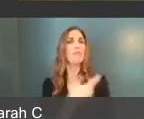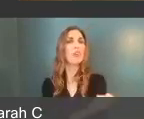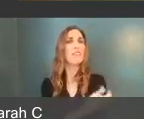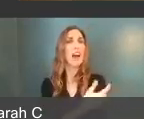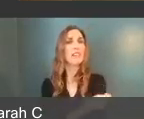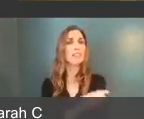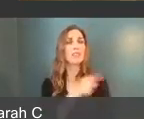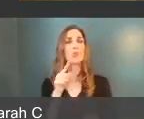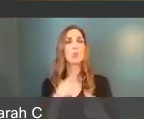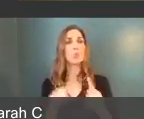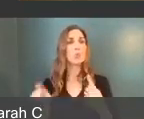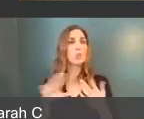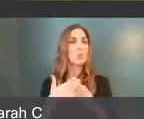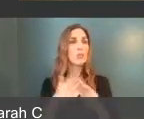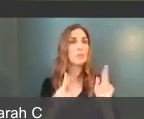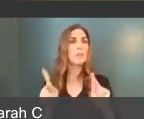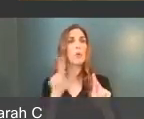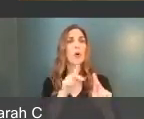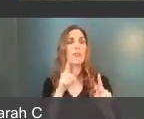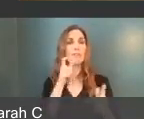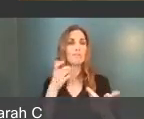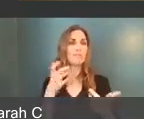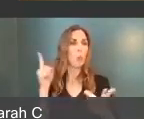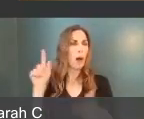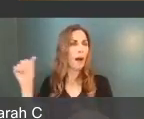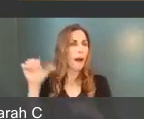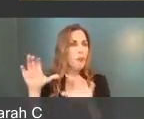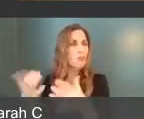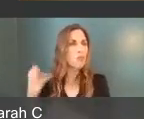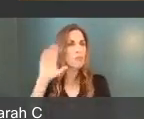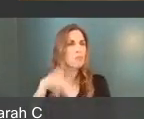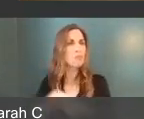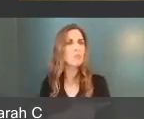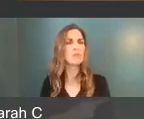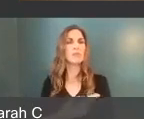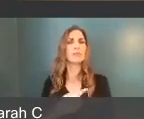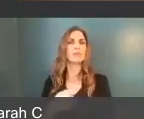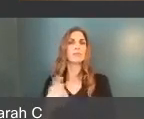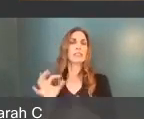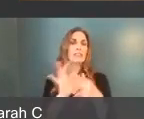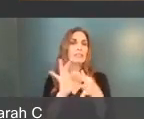community members in the 1A group, you know, unaffiliated doctors or dental practices